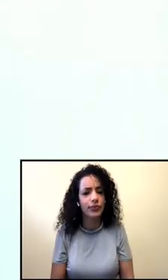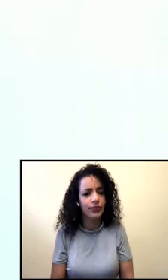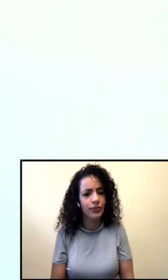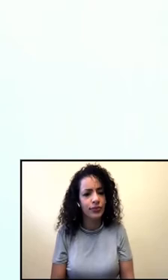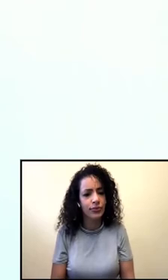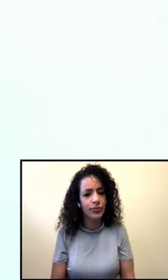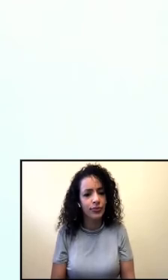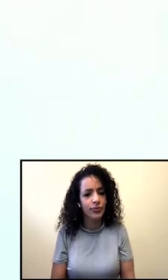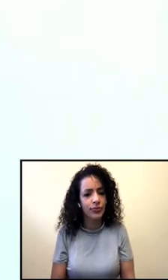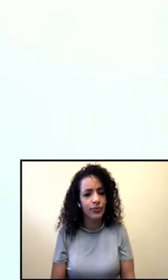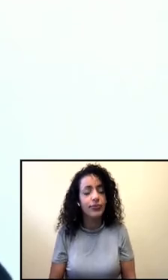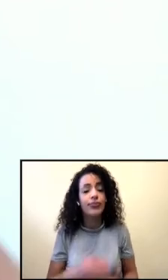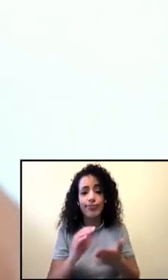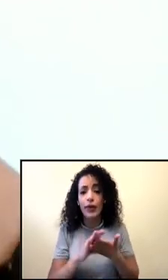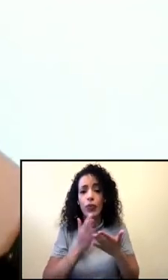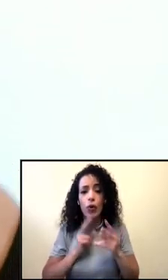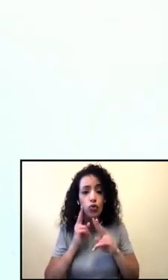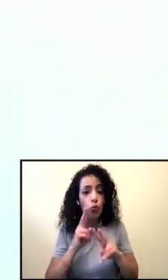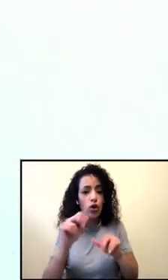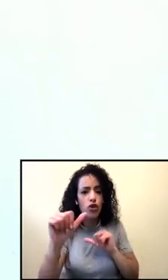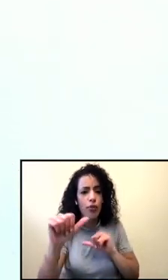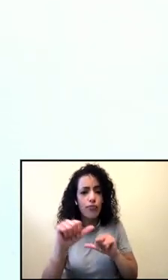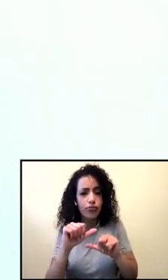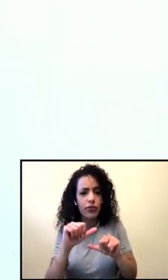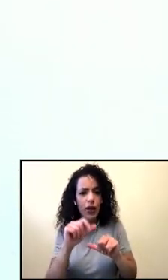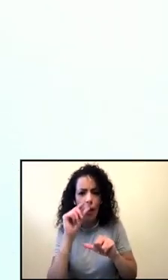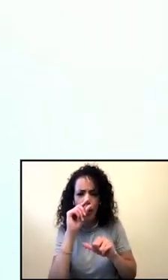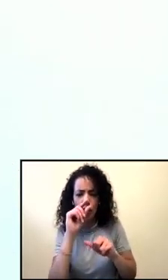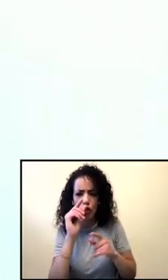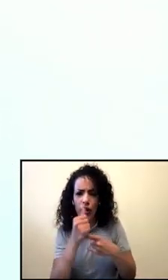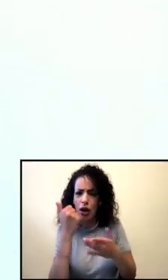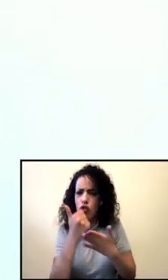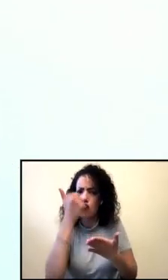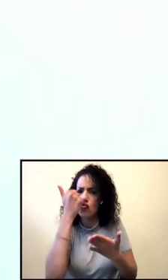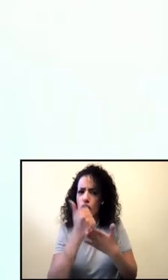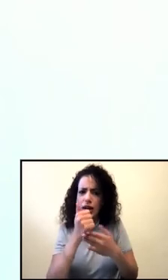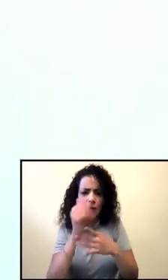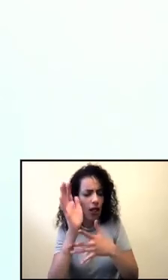watch briefly a bit of an incredible film that Asma has produced, which is called